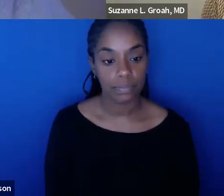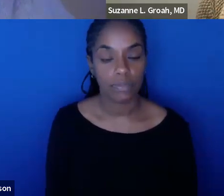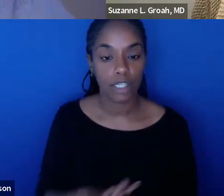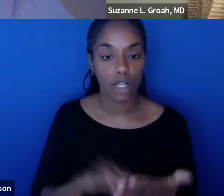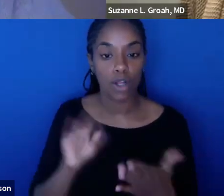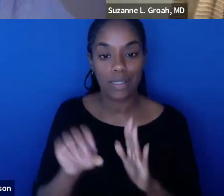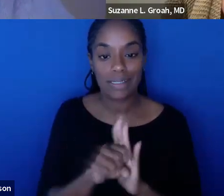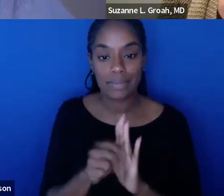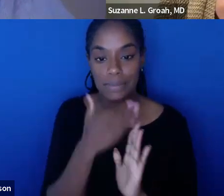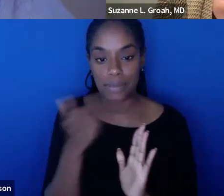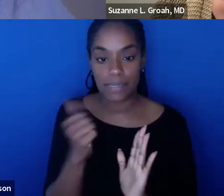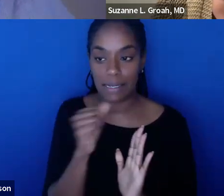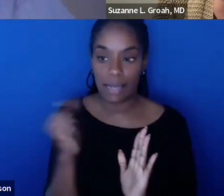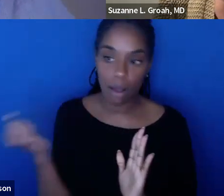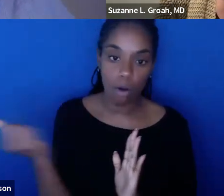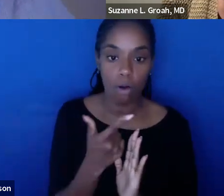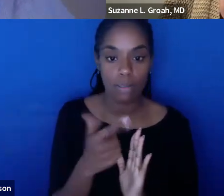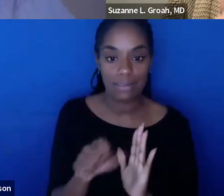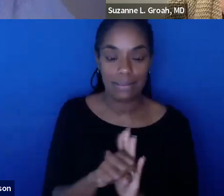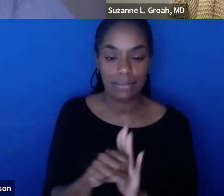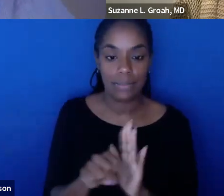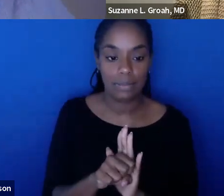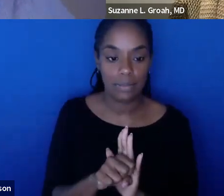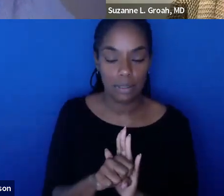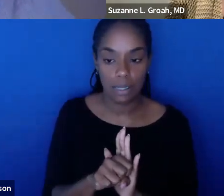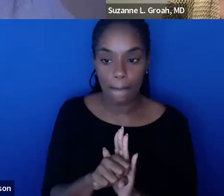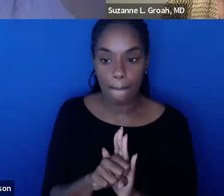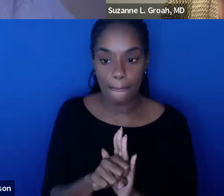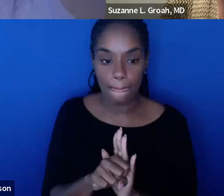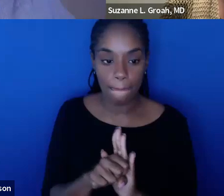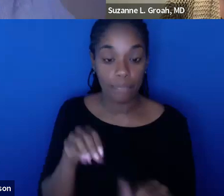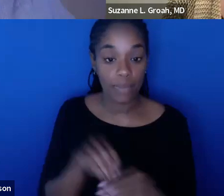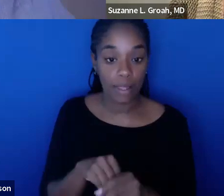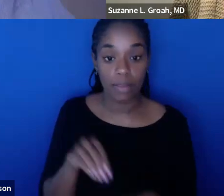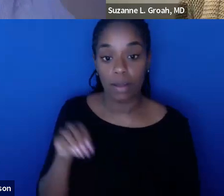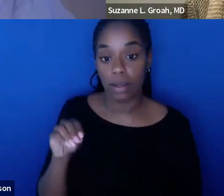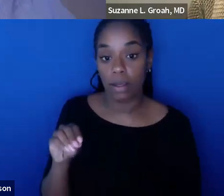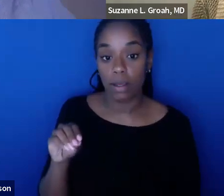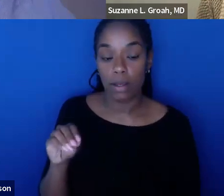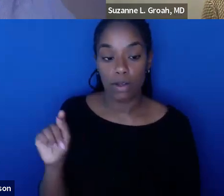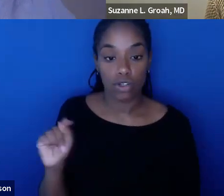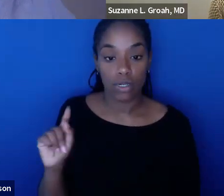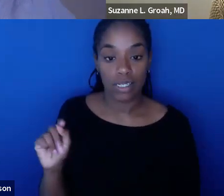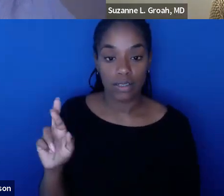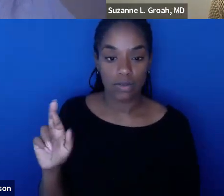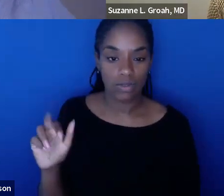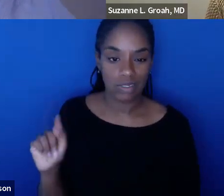Not all symptoms in the urinary tract are urinary tract infection.